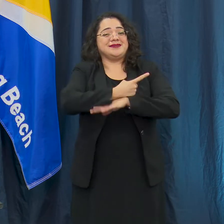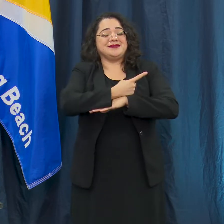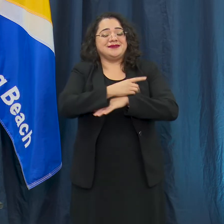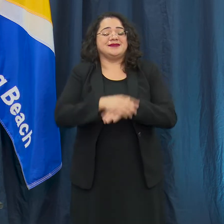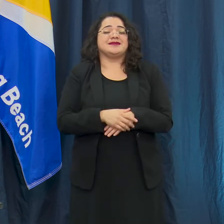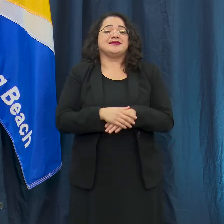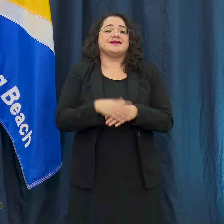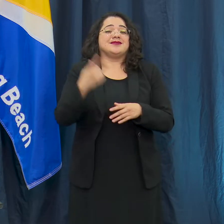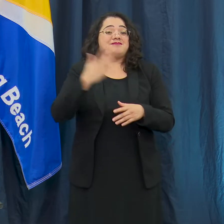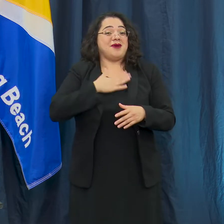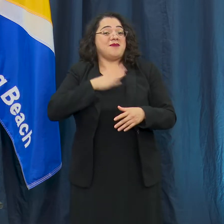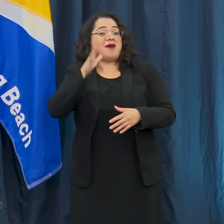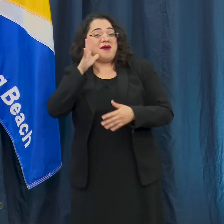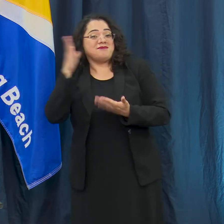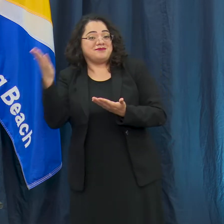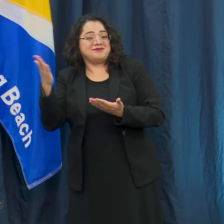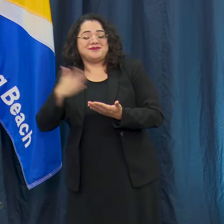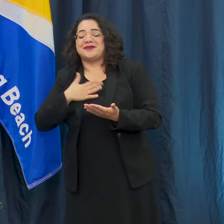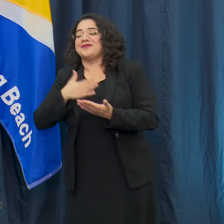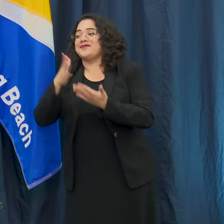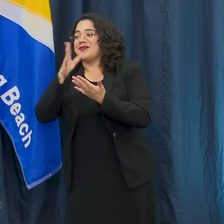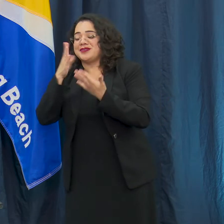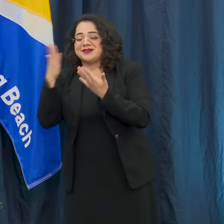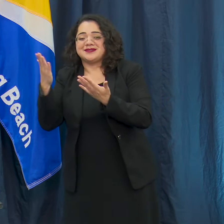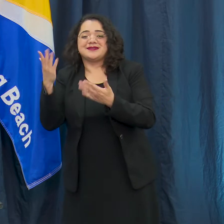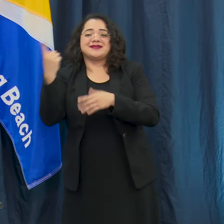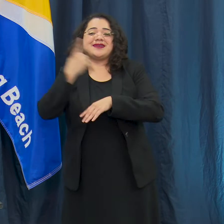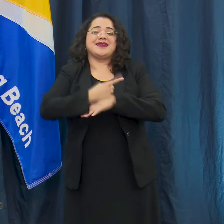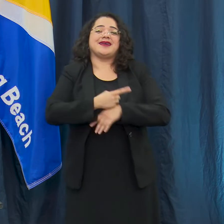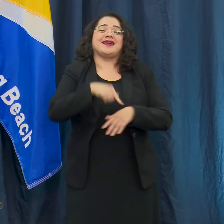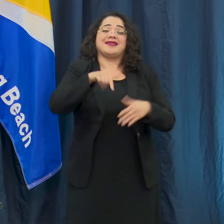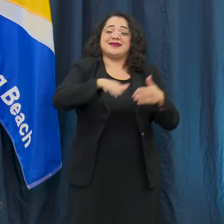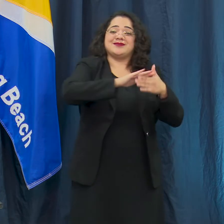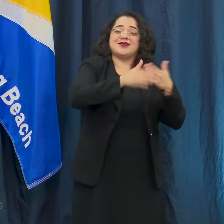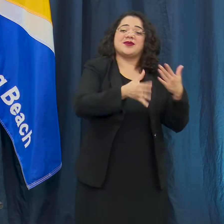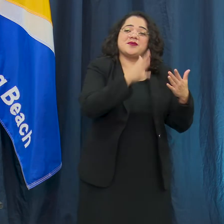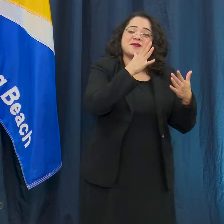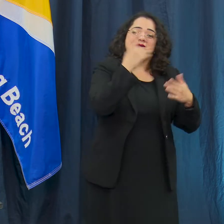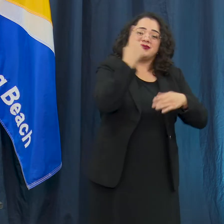weekend. I encourage you if you're gonna celebrate with your mom to please